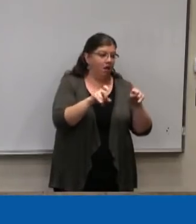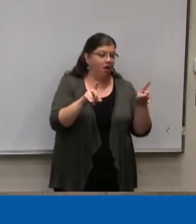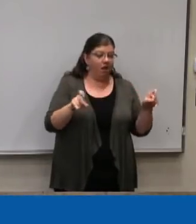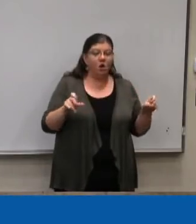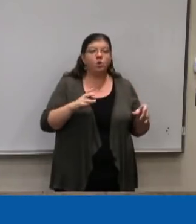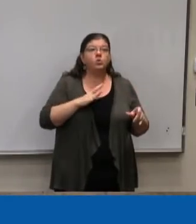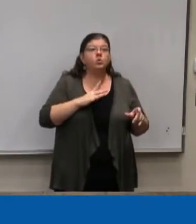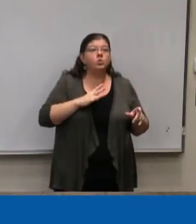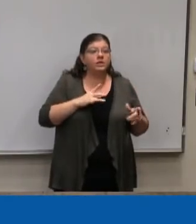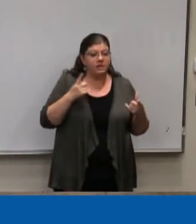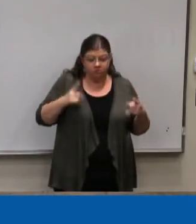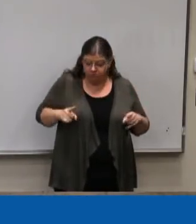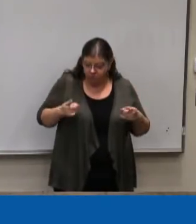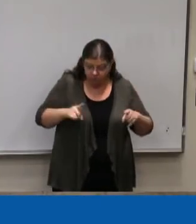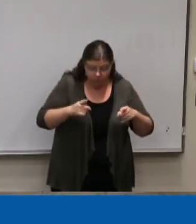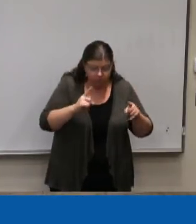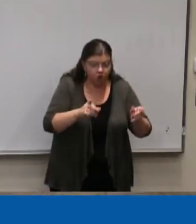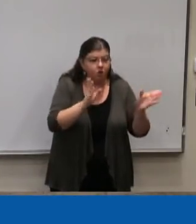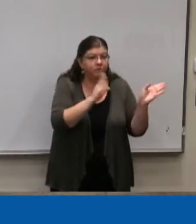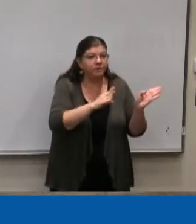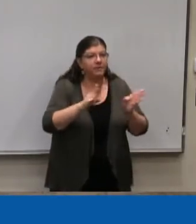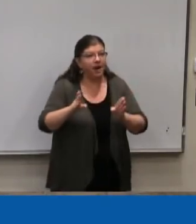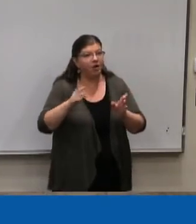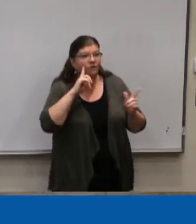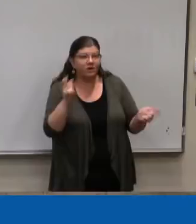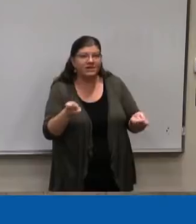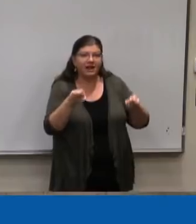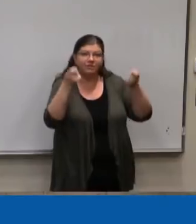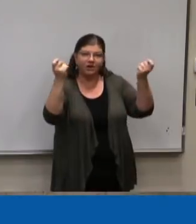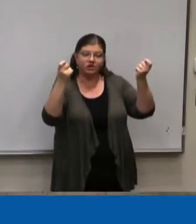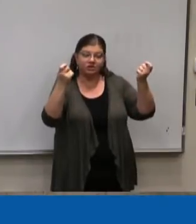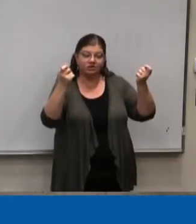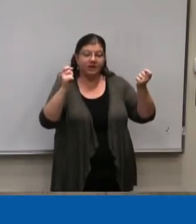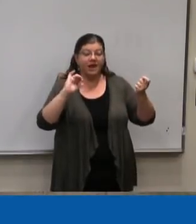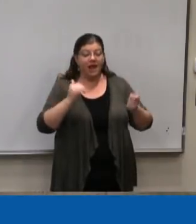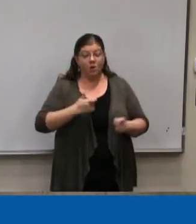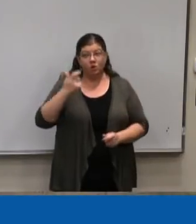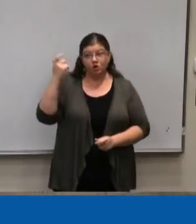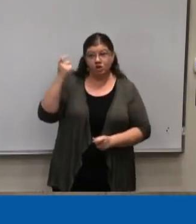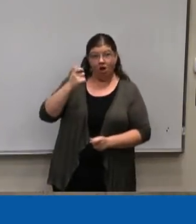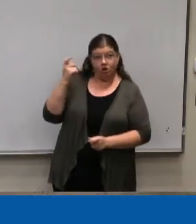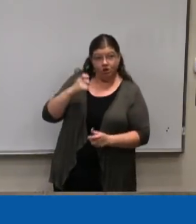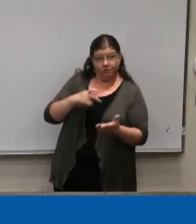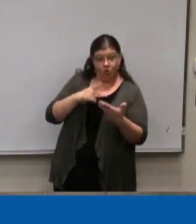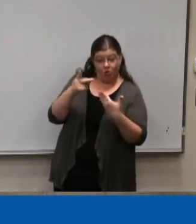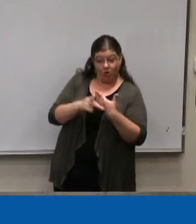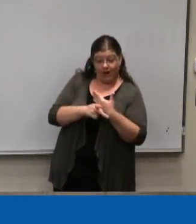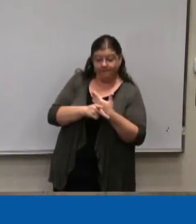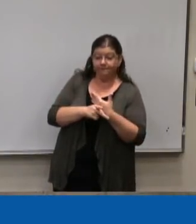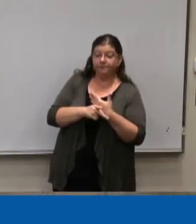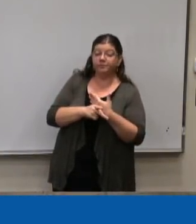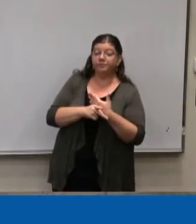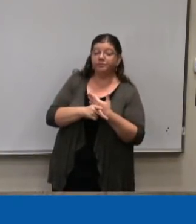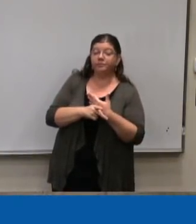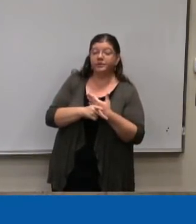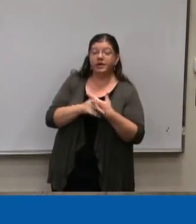that we're doing to prepare for the season of celebration. Our scholarship program and event, which is one